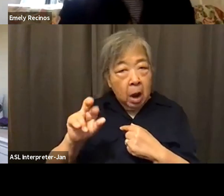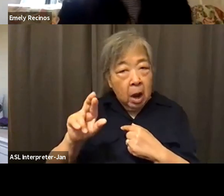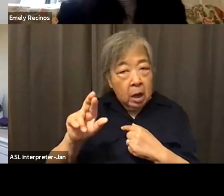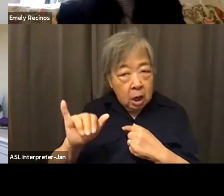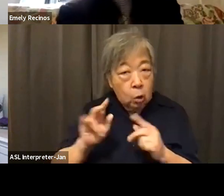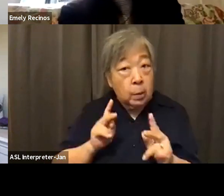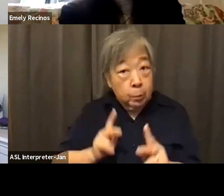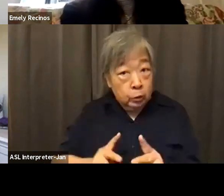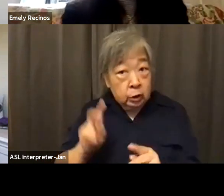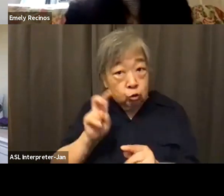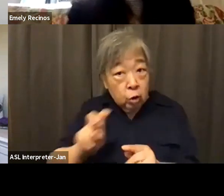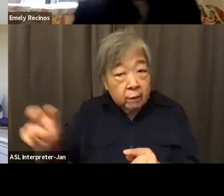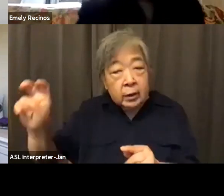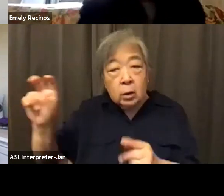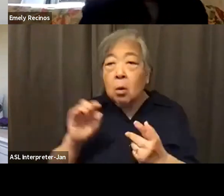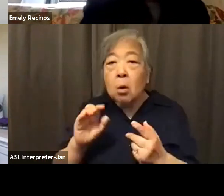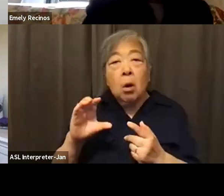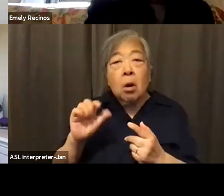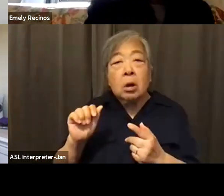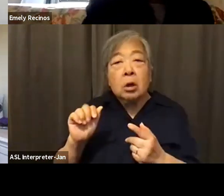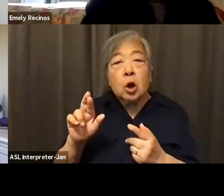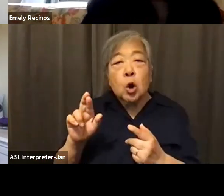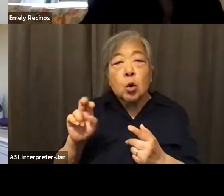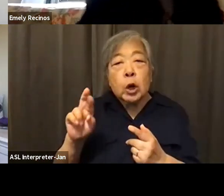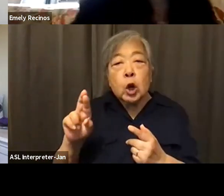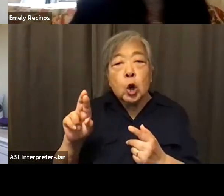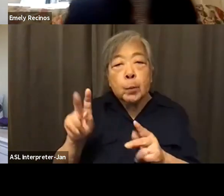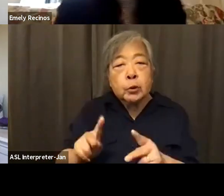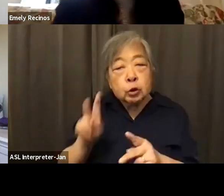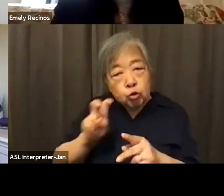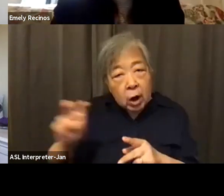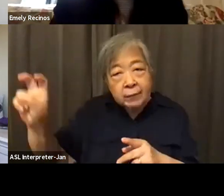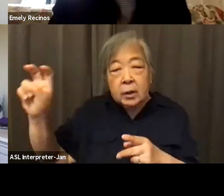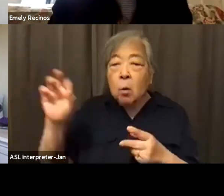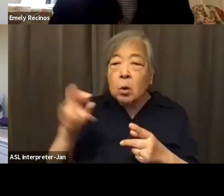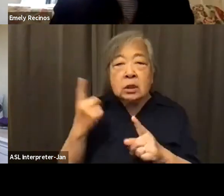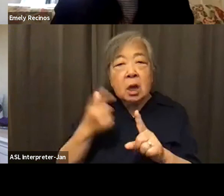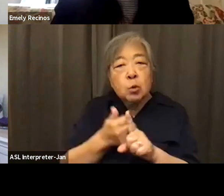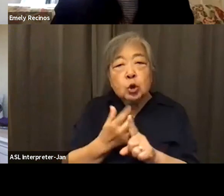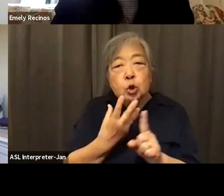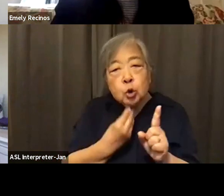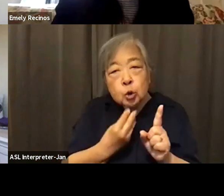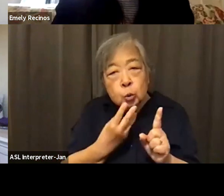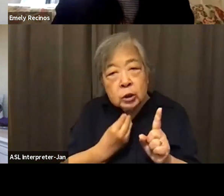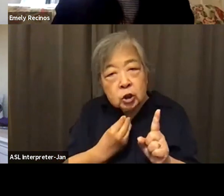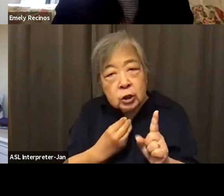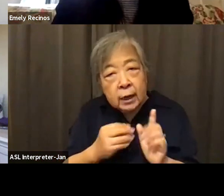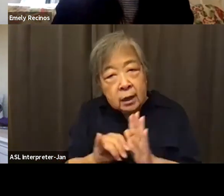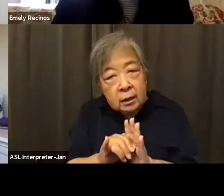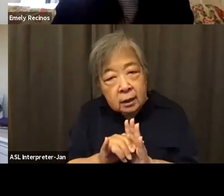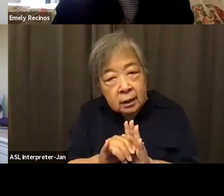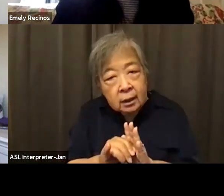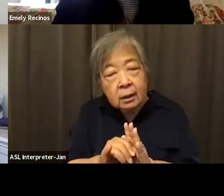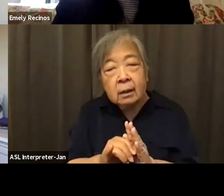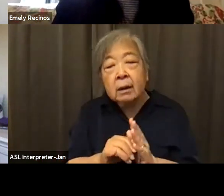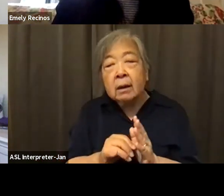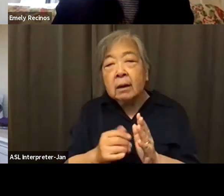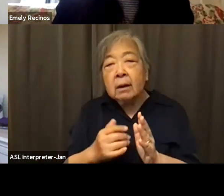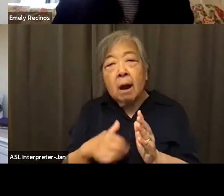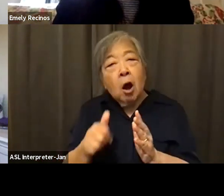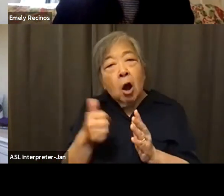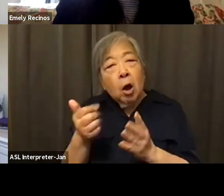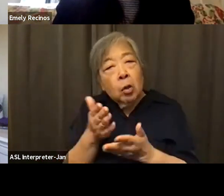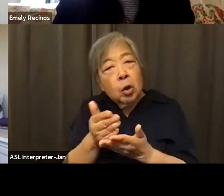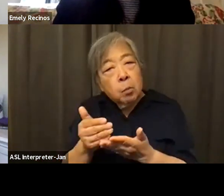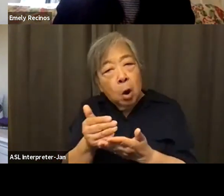abroad or someone of Jewish heritage and identity, and other aspects that we want to learn more